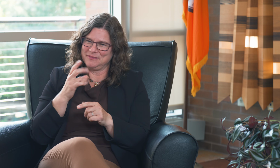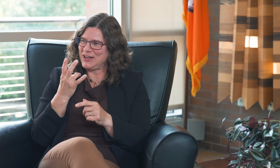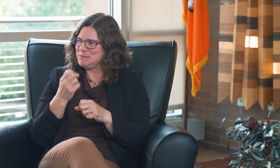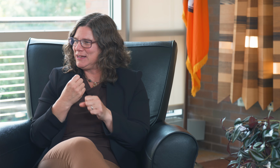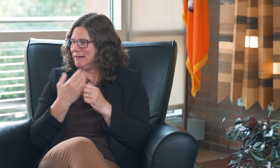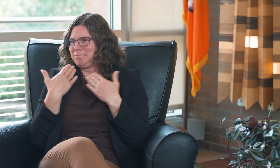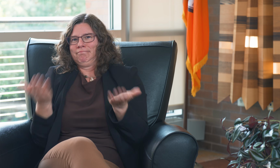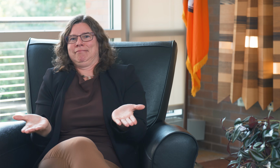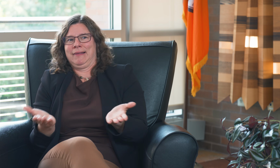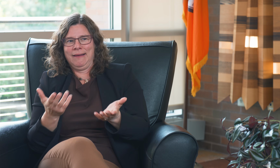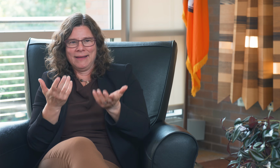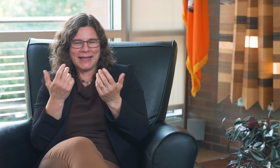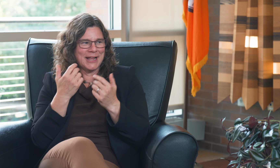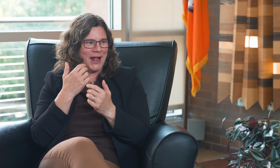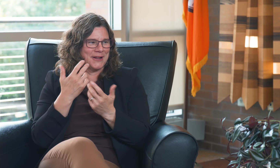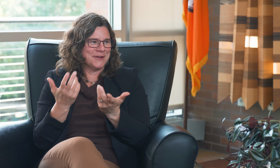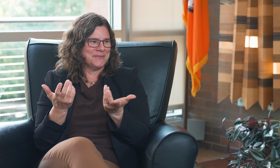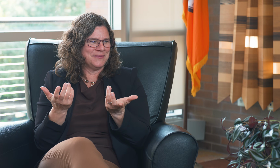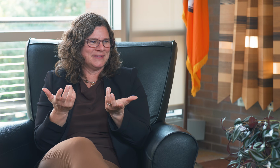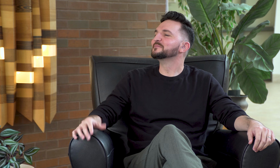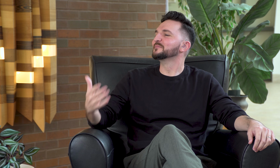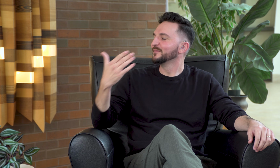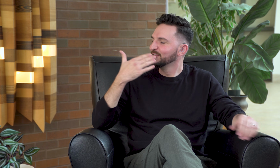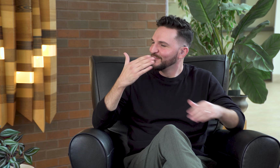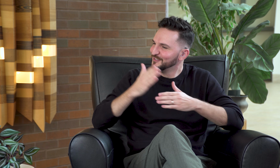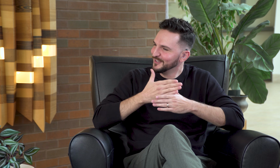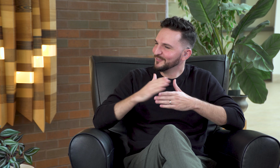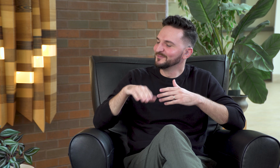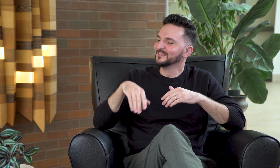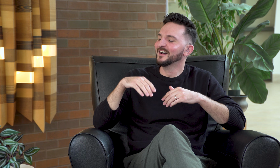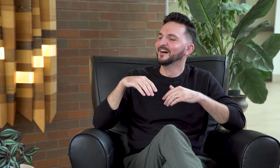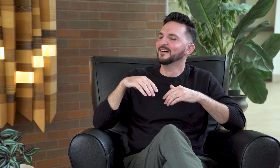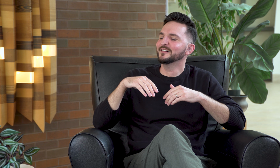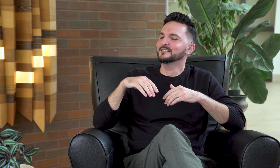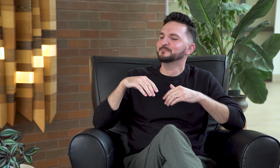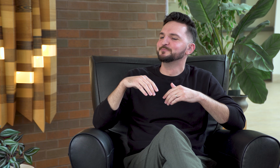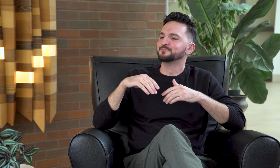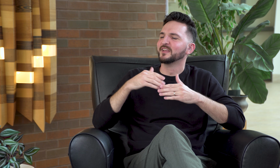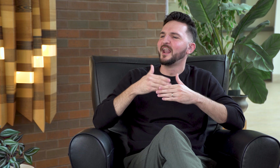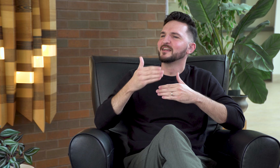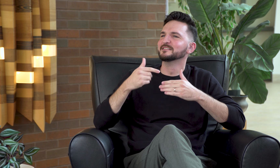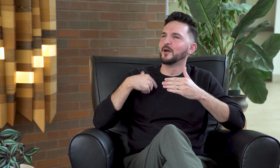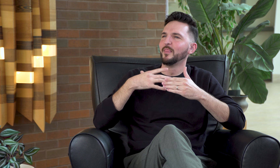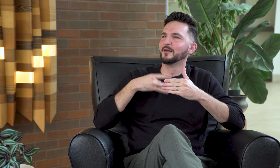And we get students here that are the same in their freshman year. Well, thank you for sharing.